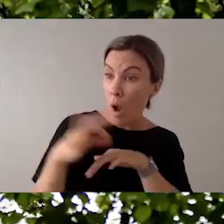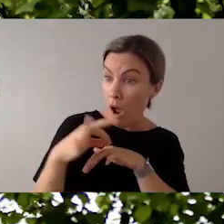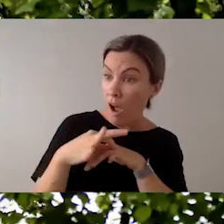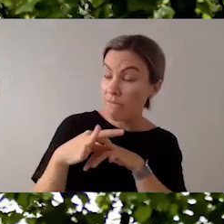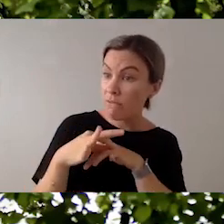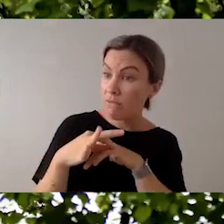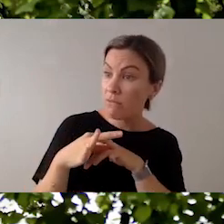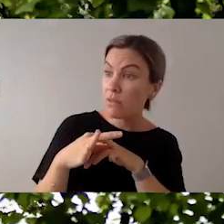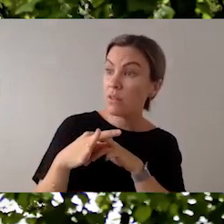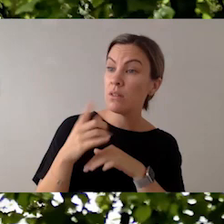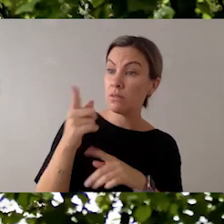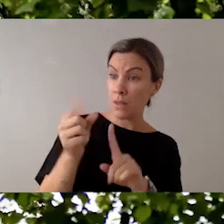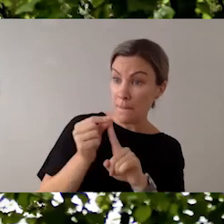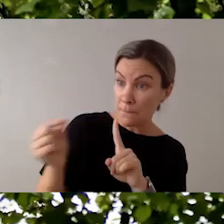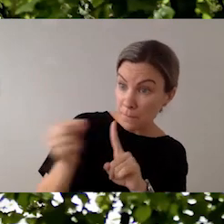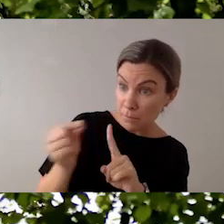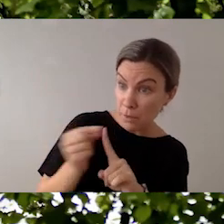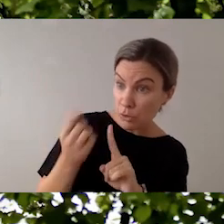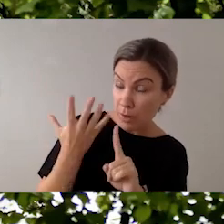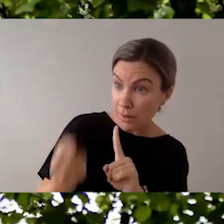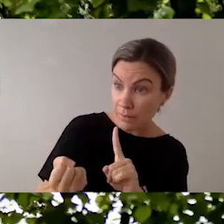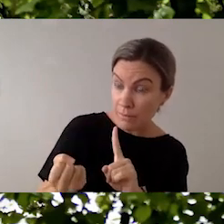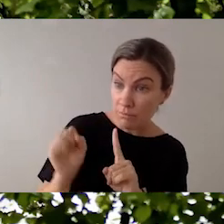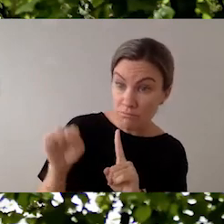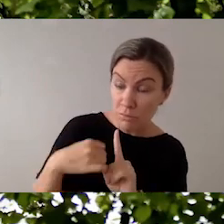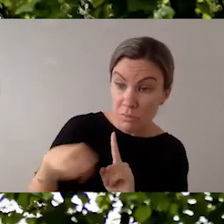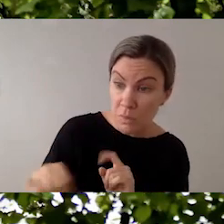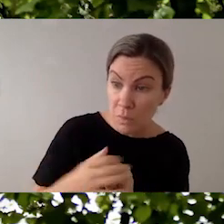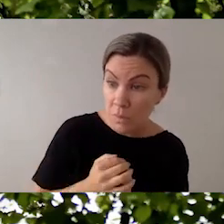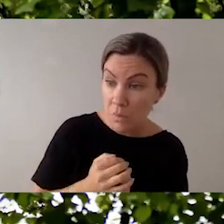do you measure it? Is there a graph somewhere I can check out? And if